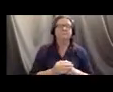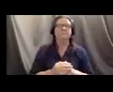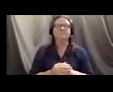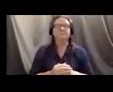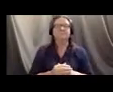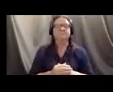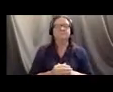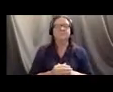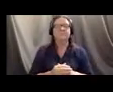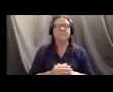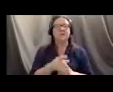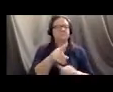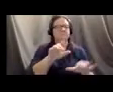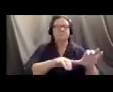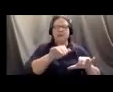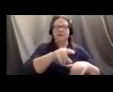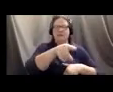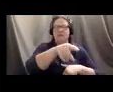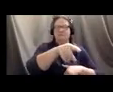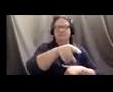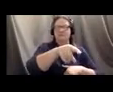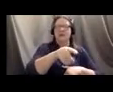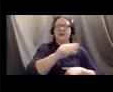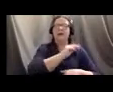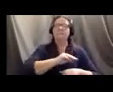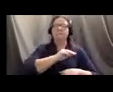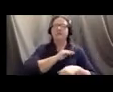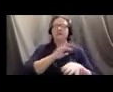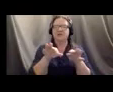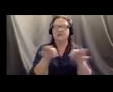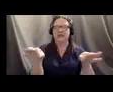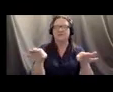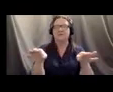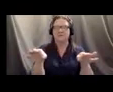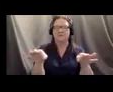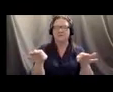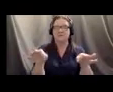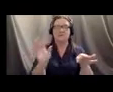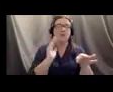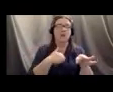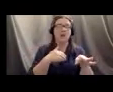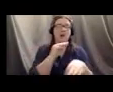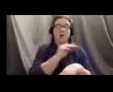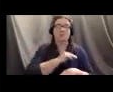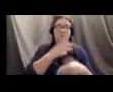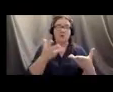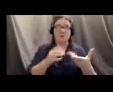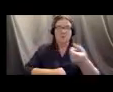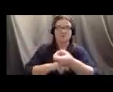I put this in the form of a mission statement and said our mission is to promote health,